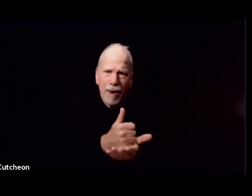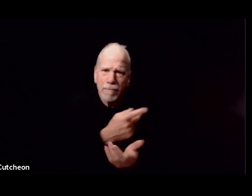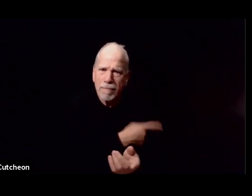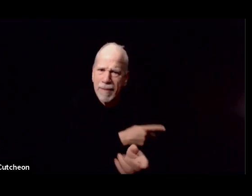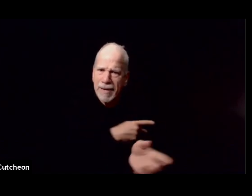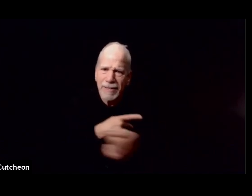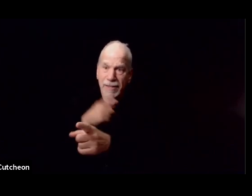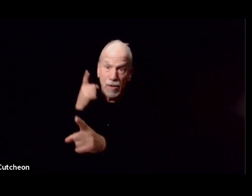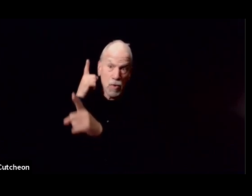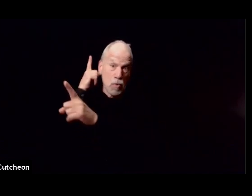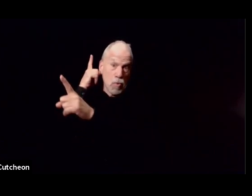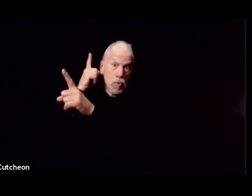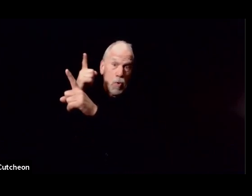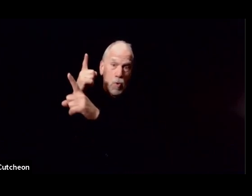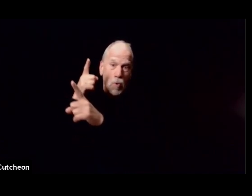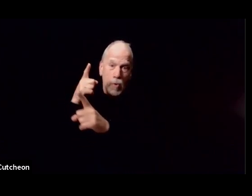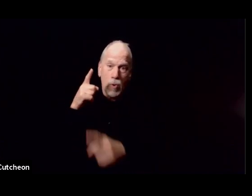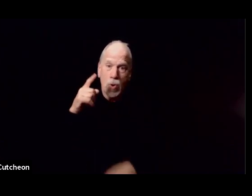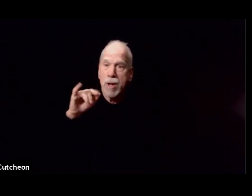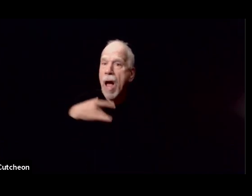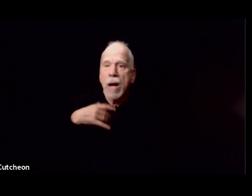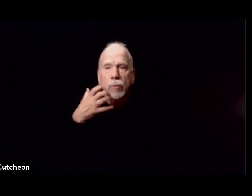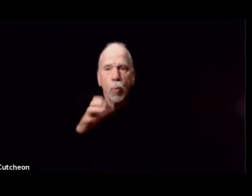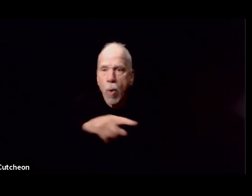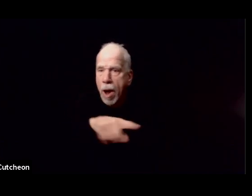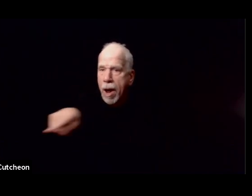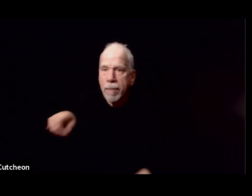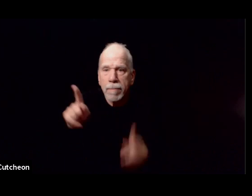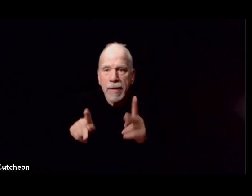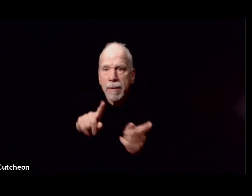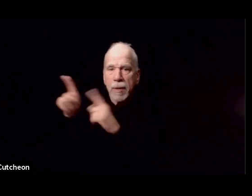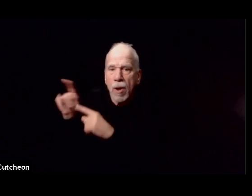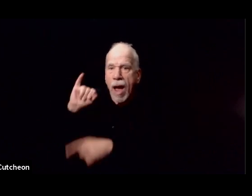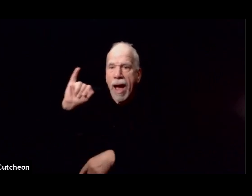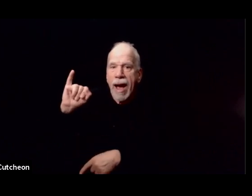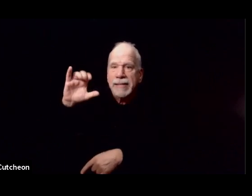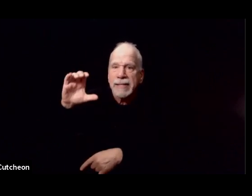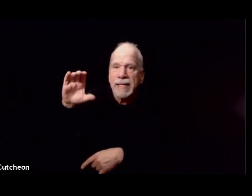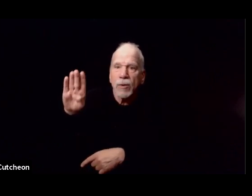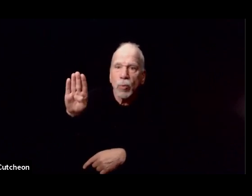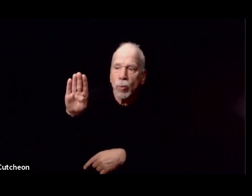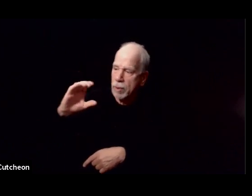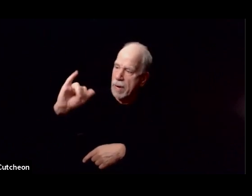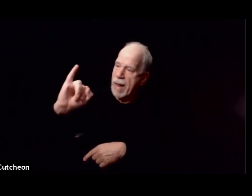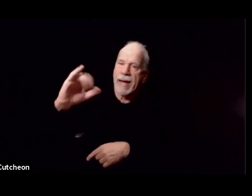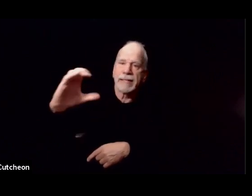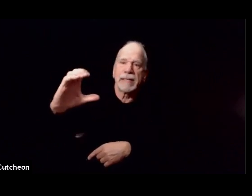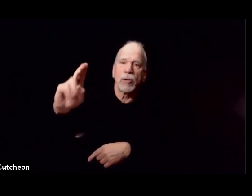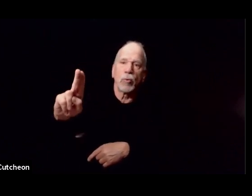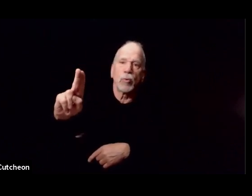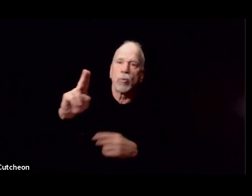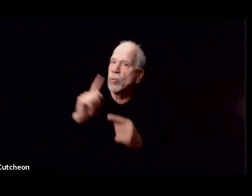get them to survive at the end of the day in better condition than they were you know